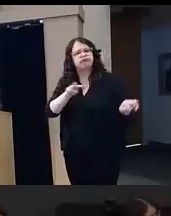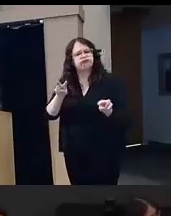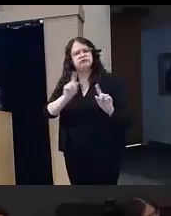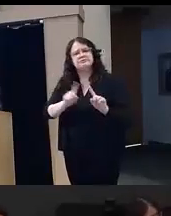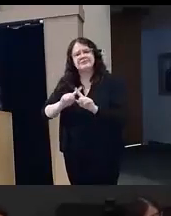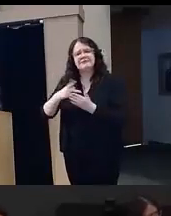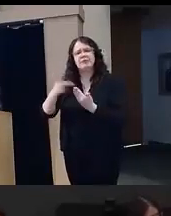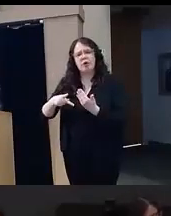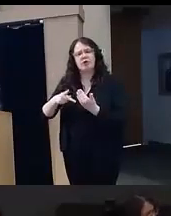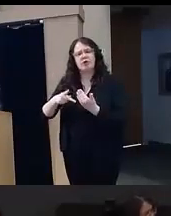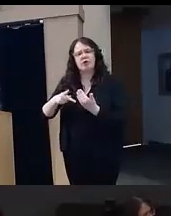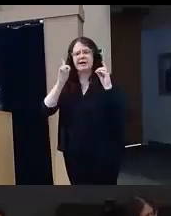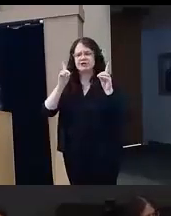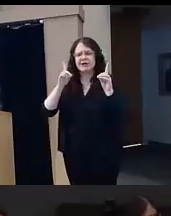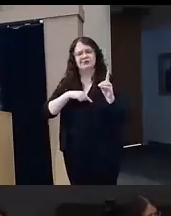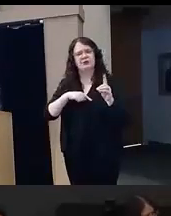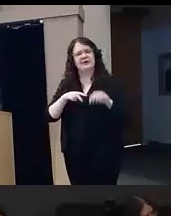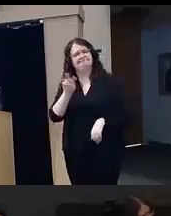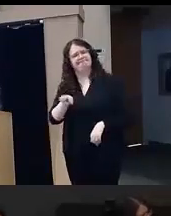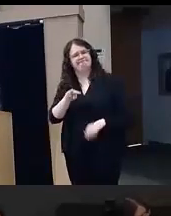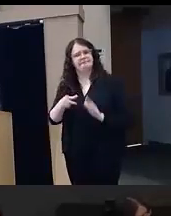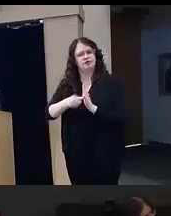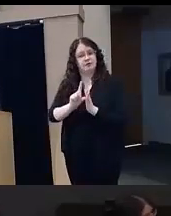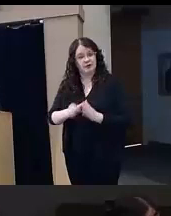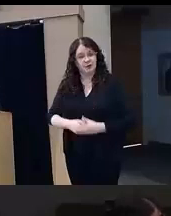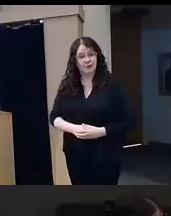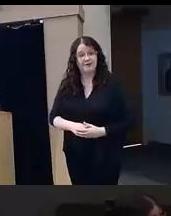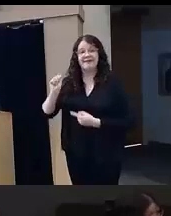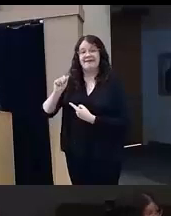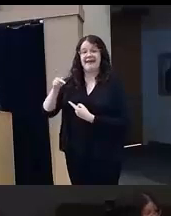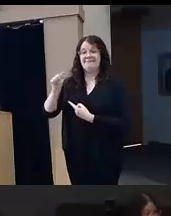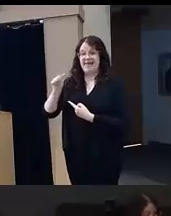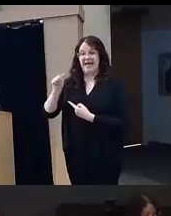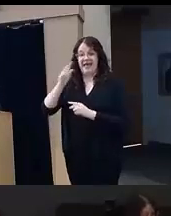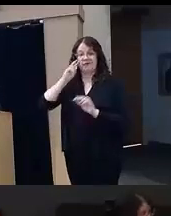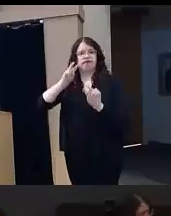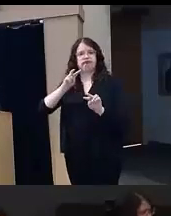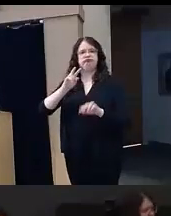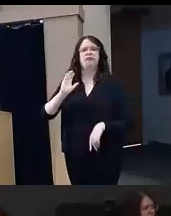uh we had a very successful APA site visit for postdoc fellowship program in psychology